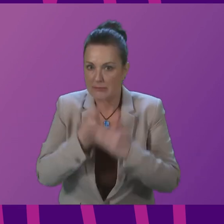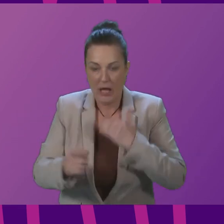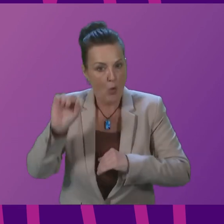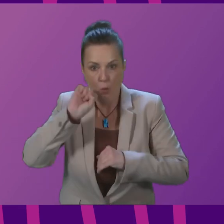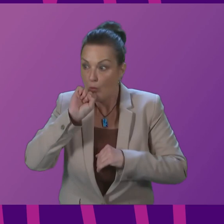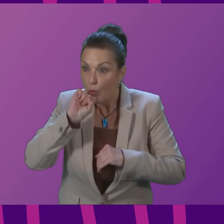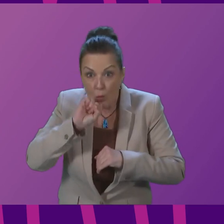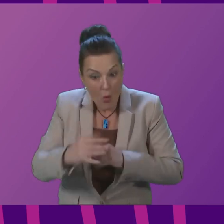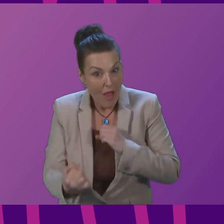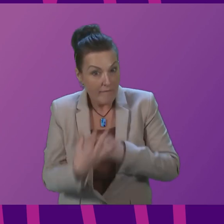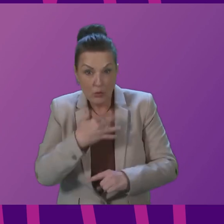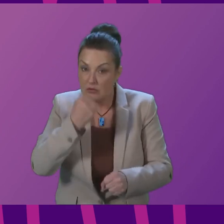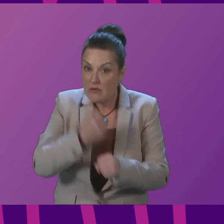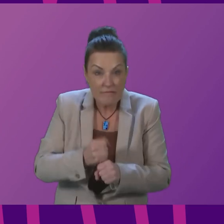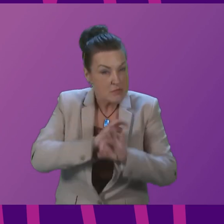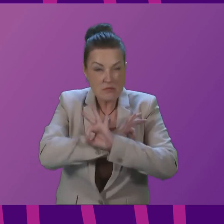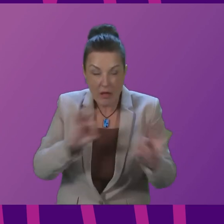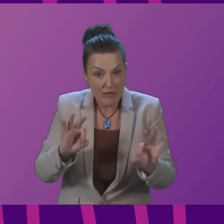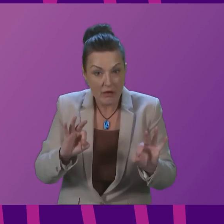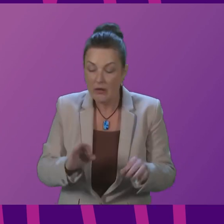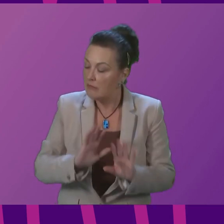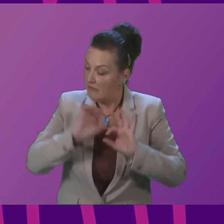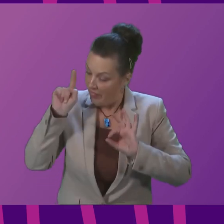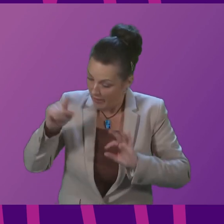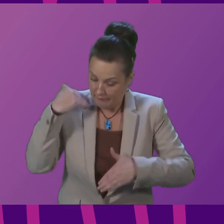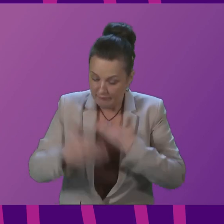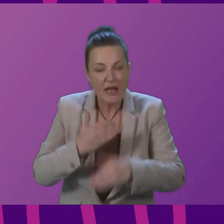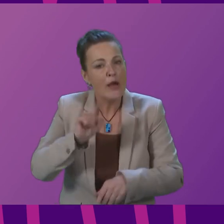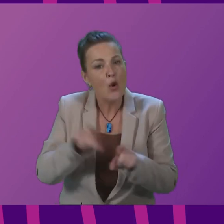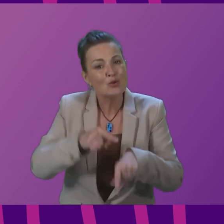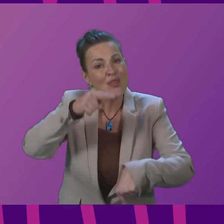Decisions on whether a fatal accident inquiry is held and the timing of the initiation of